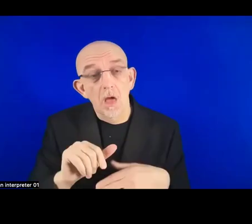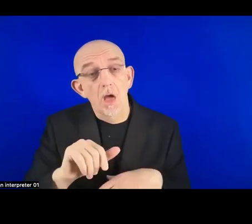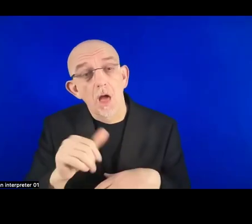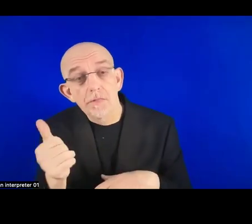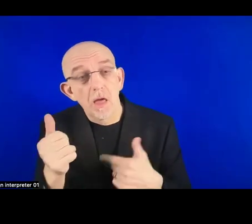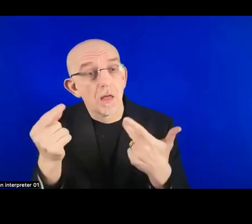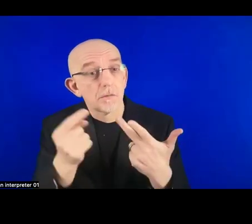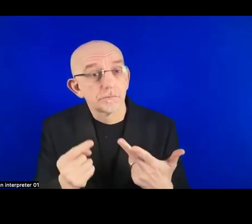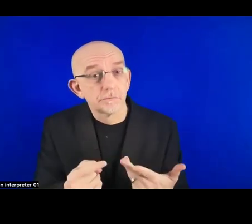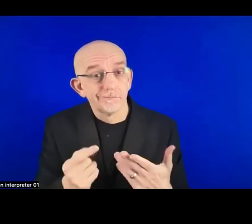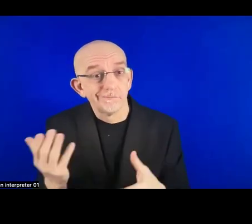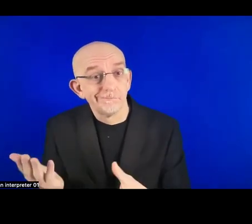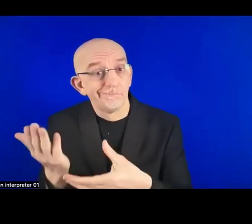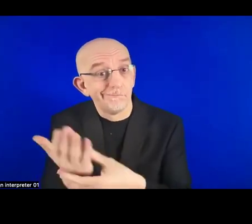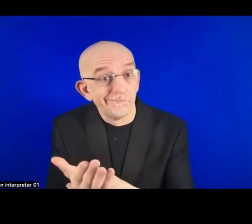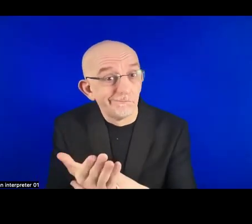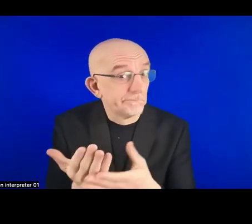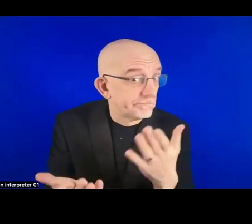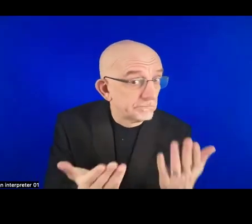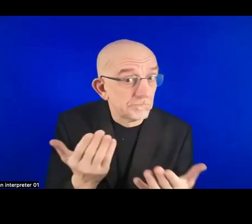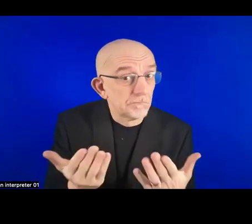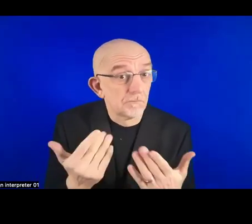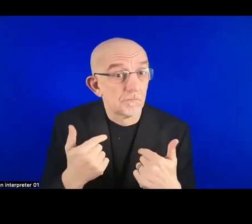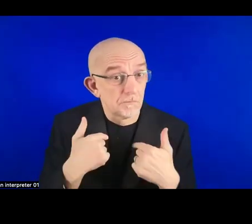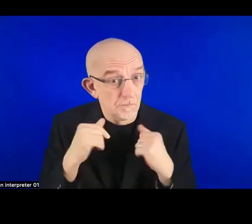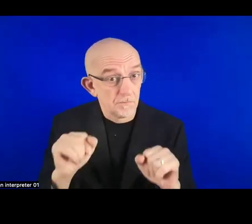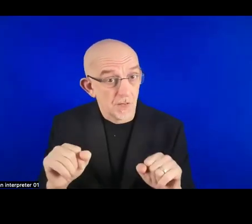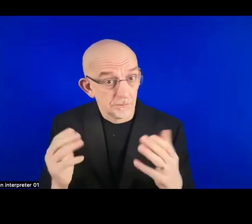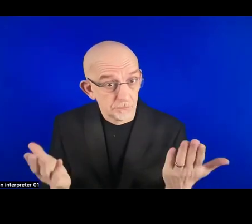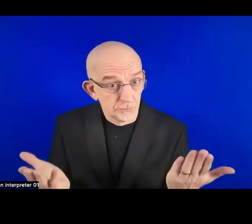attached elements or documents do I need to send to the supervisor?